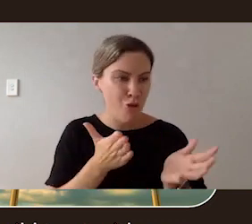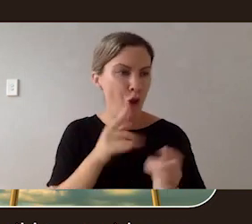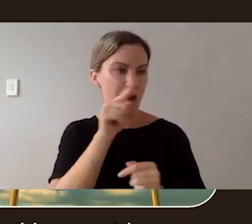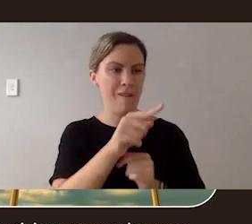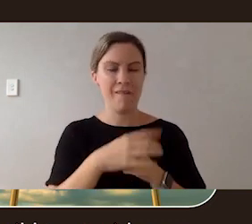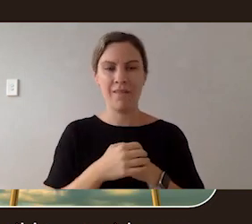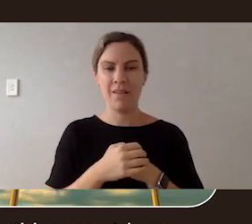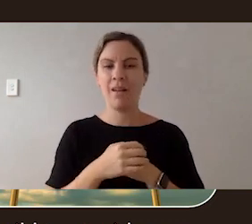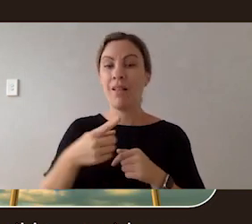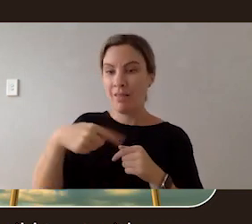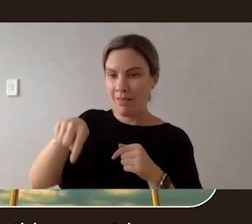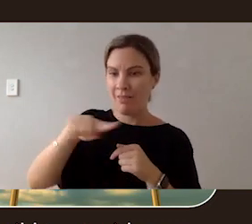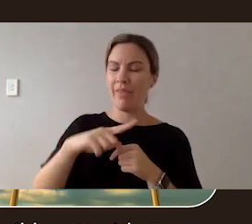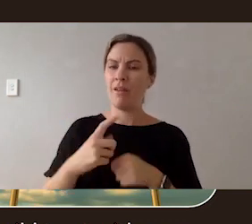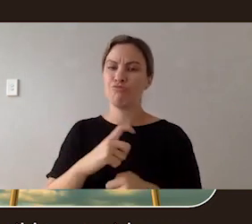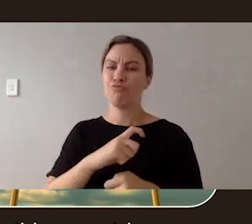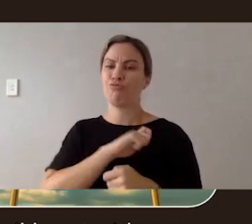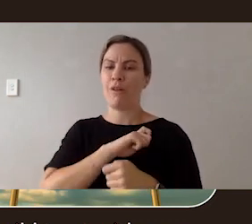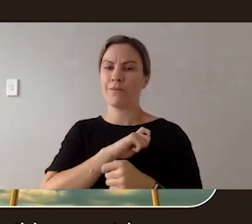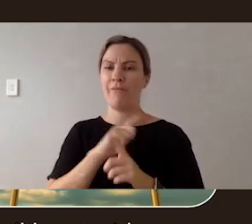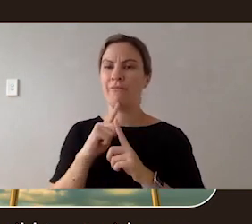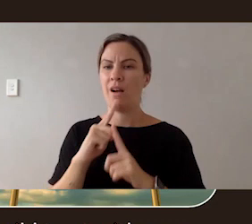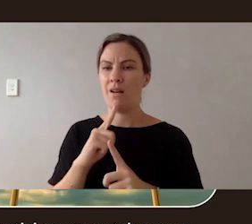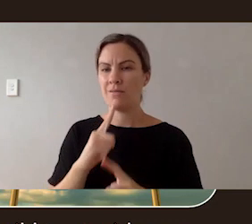advisors. Those become the people who want to follow you in the